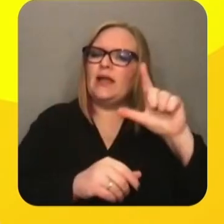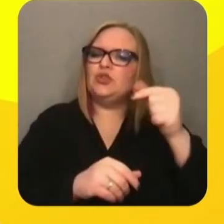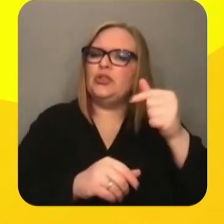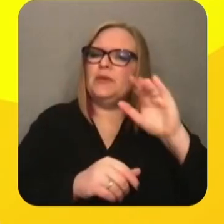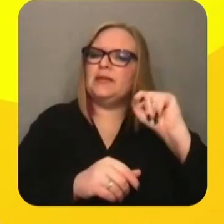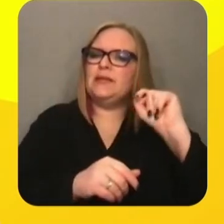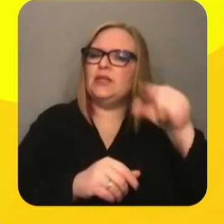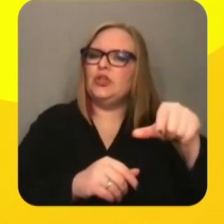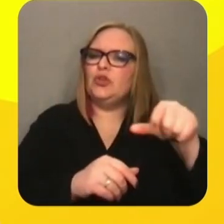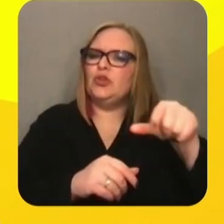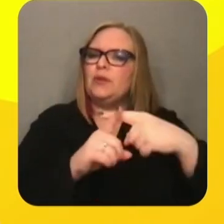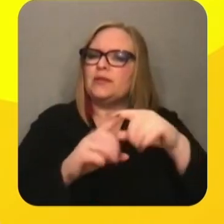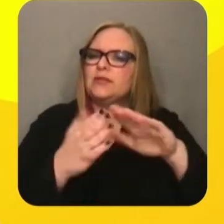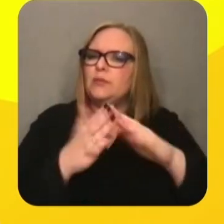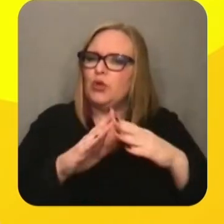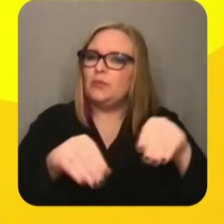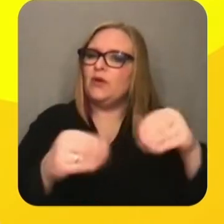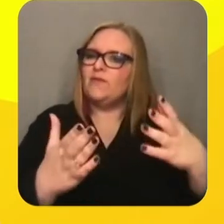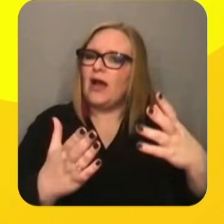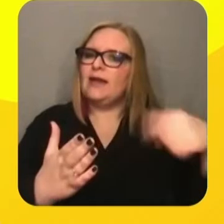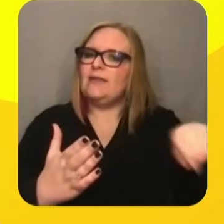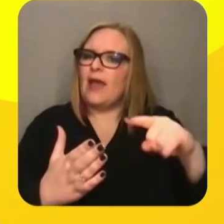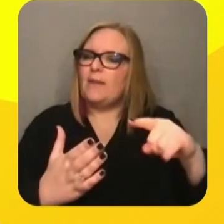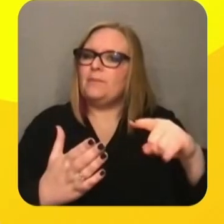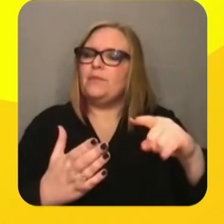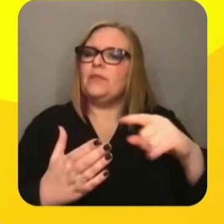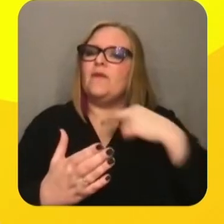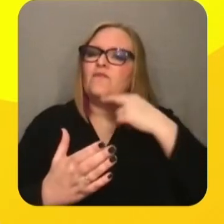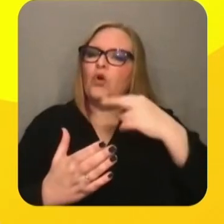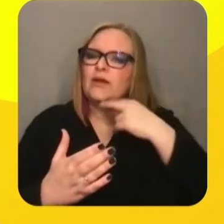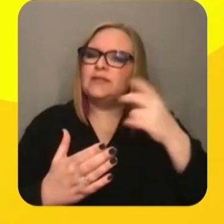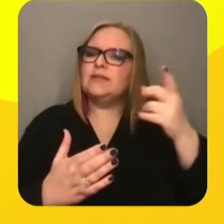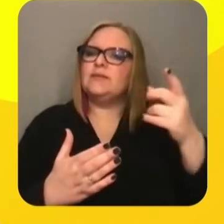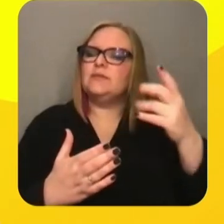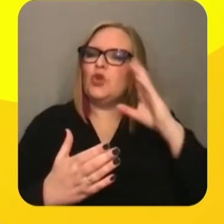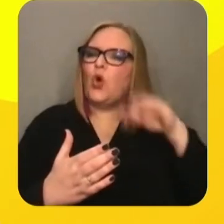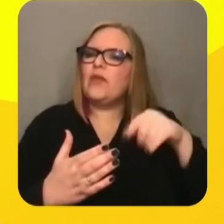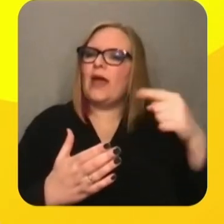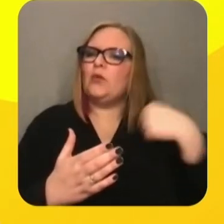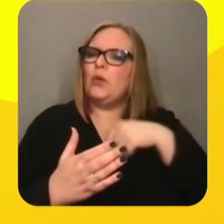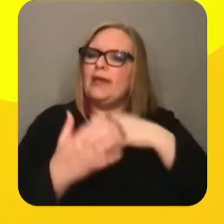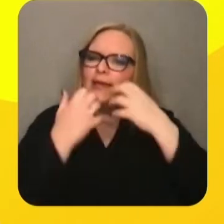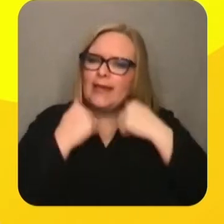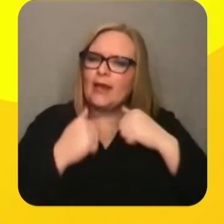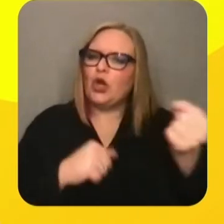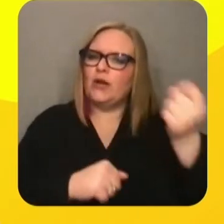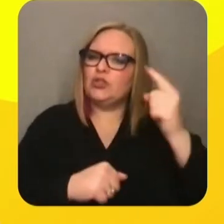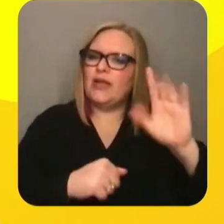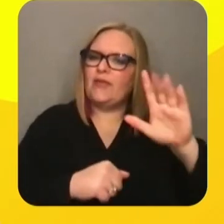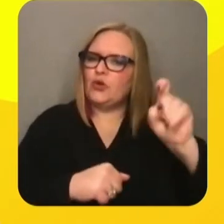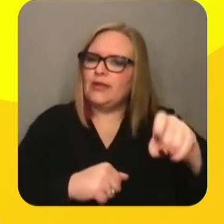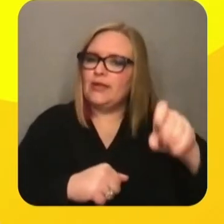the voice to know that organization cared and understood their needs. And then I think also using our DNI agenda to